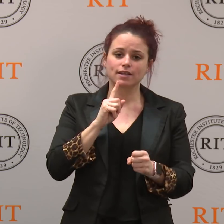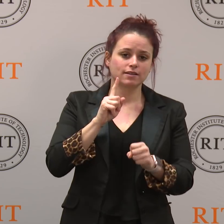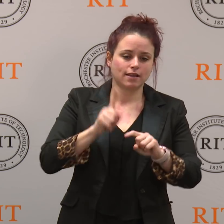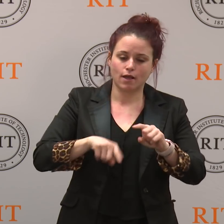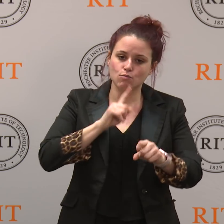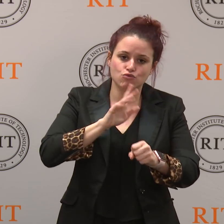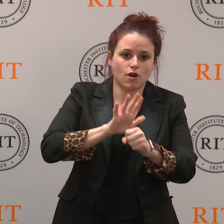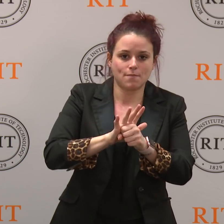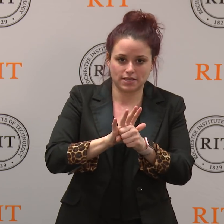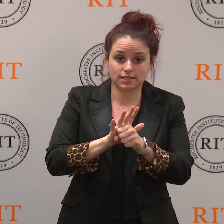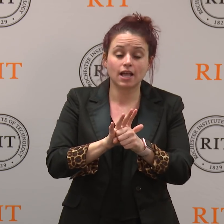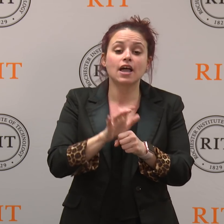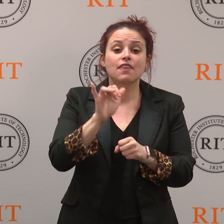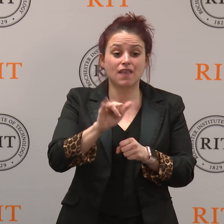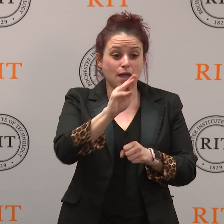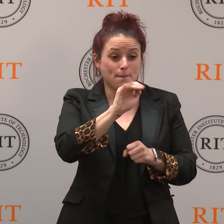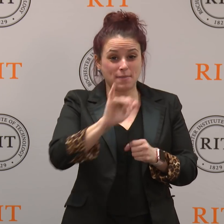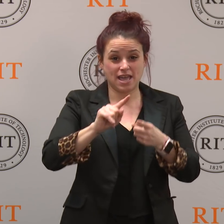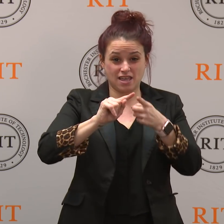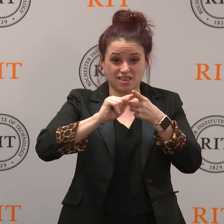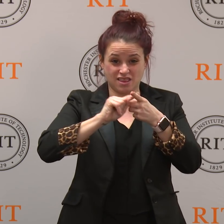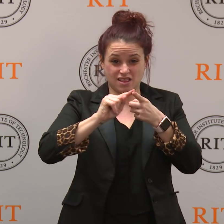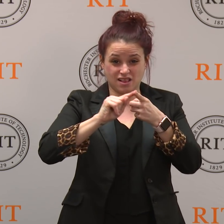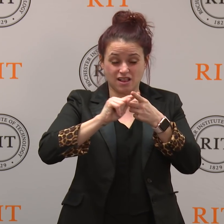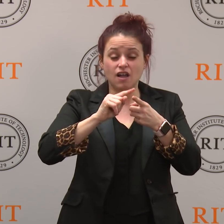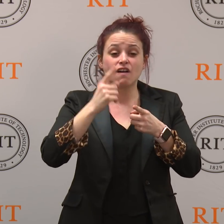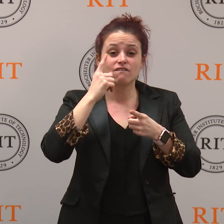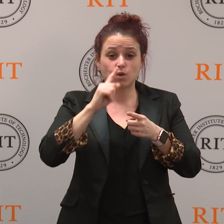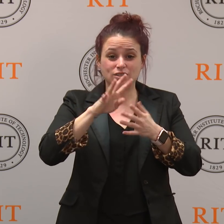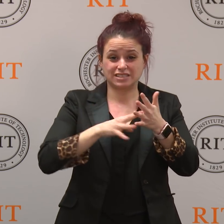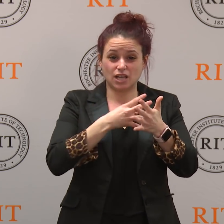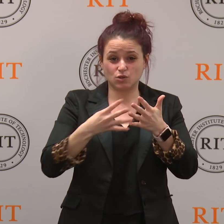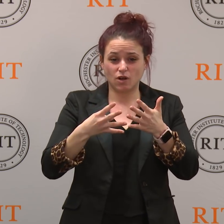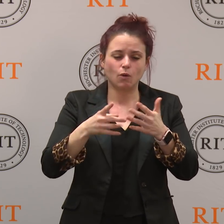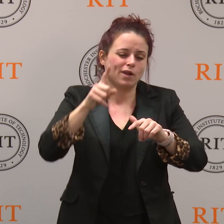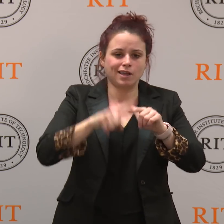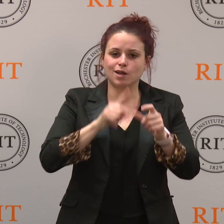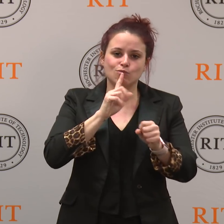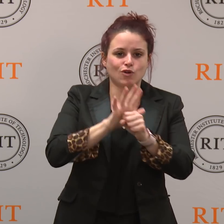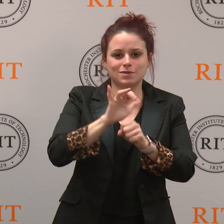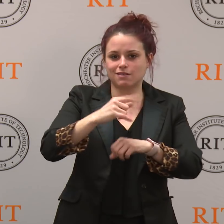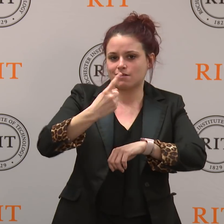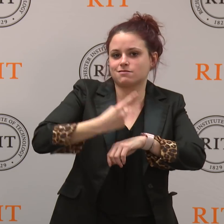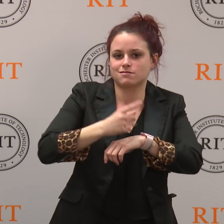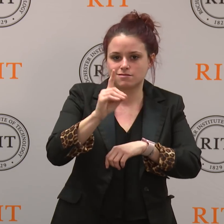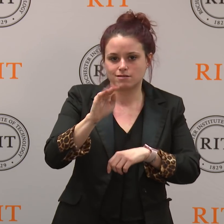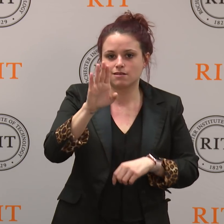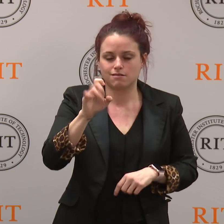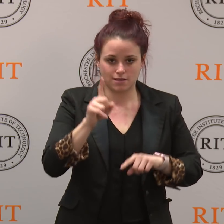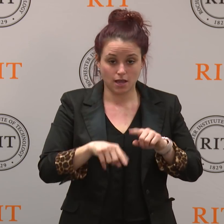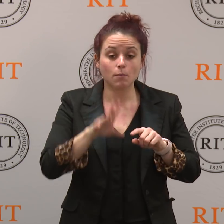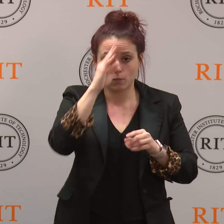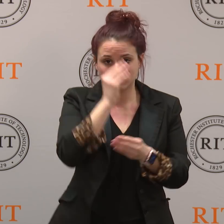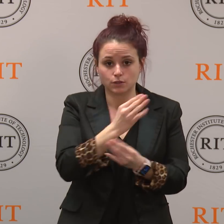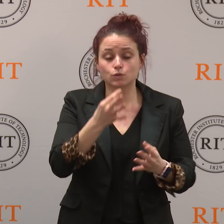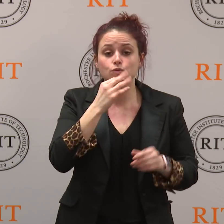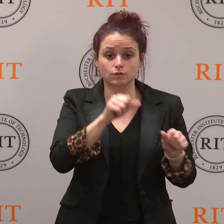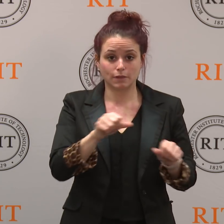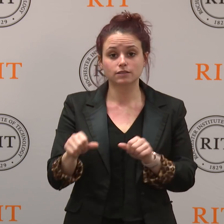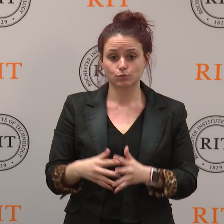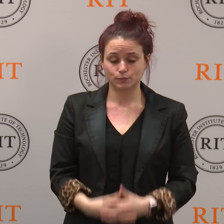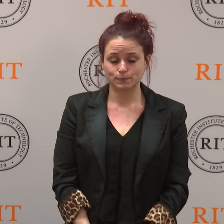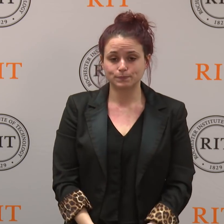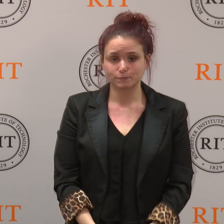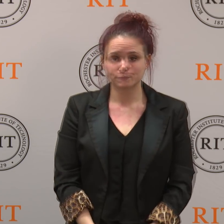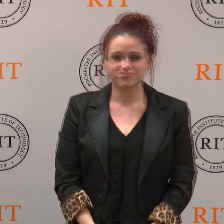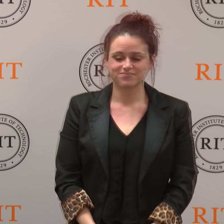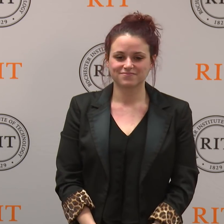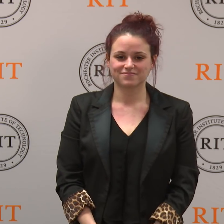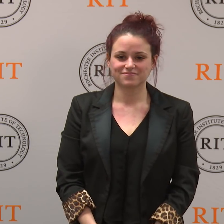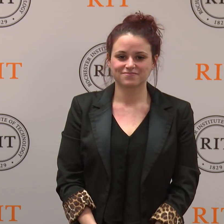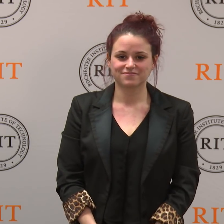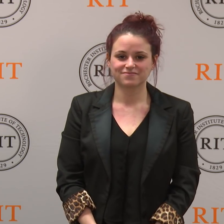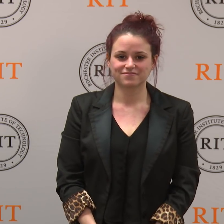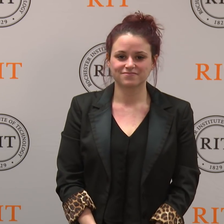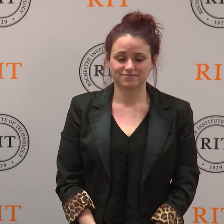be the scheduled weekend in May, but we will let you know as soon as we can.